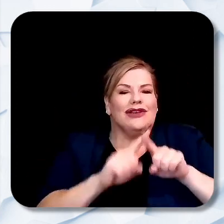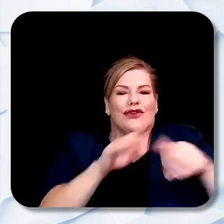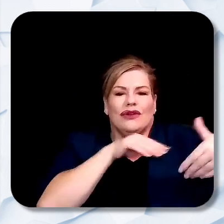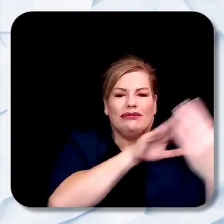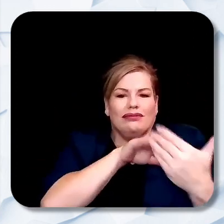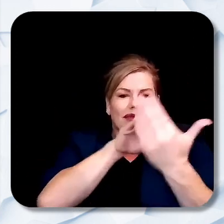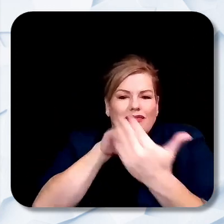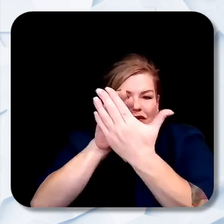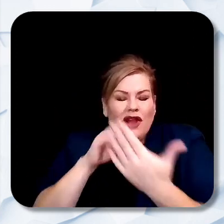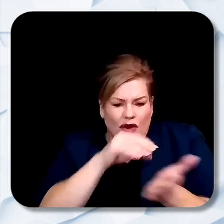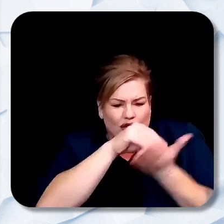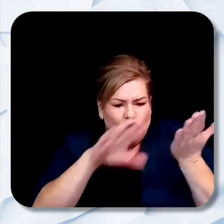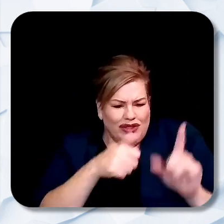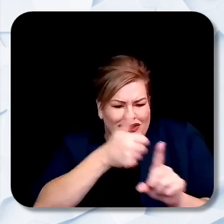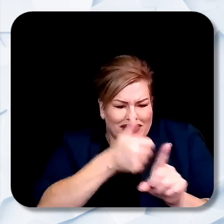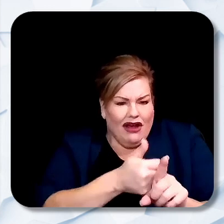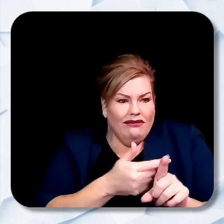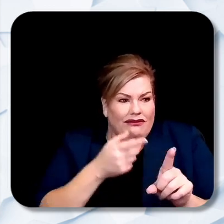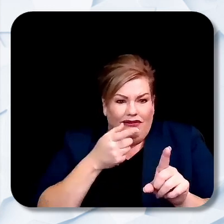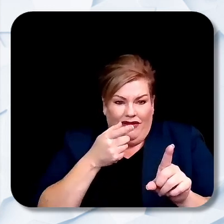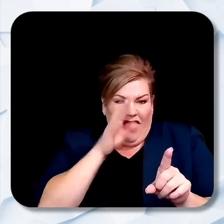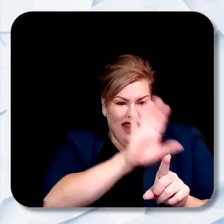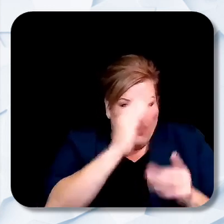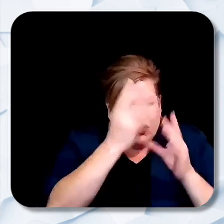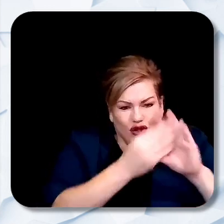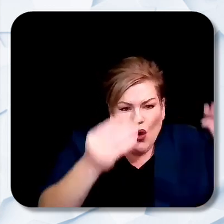about them. They could bring their stories, they could bring their identities, they could bring